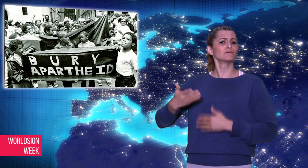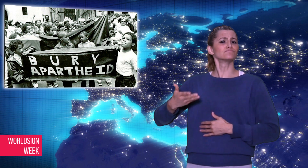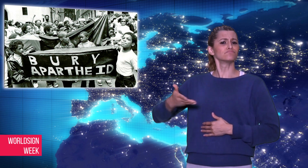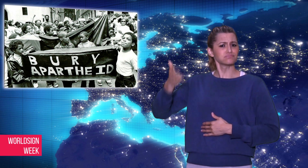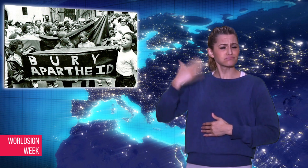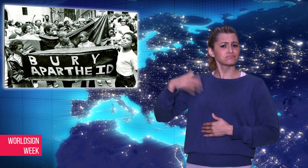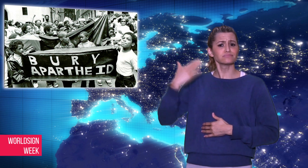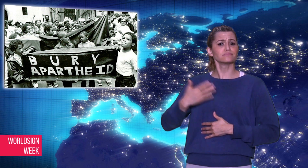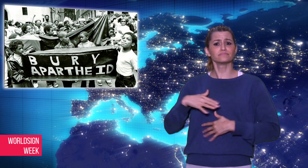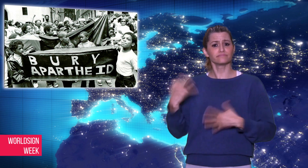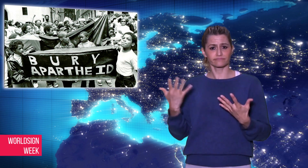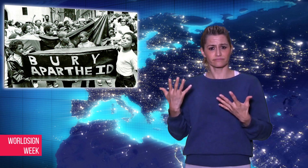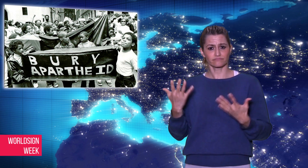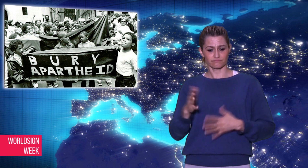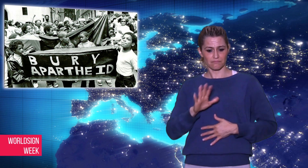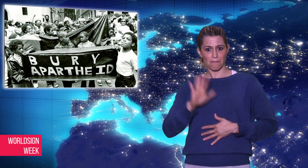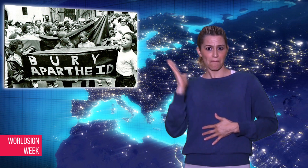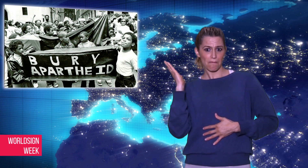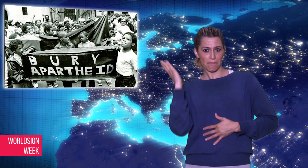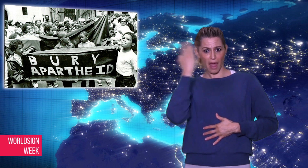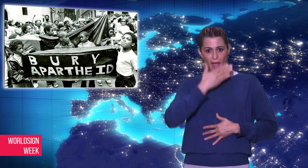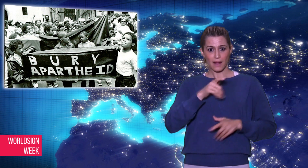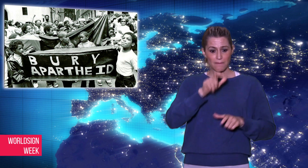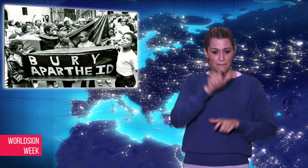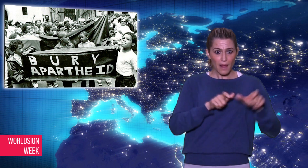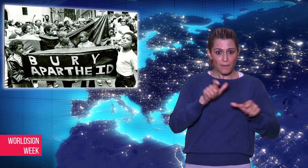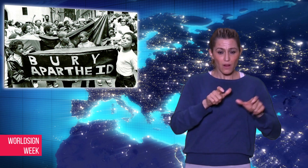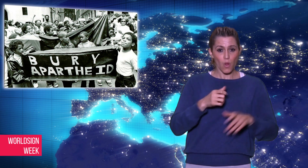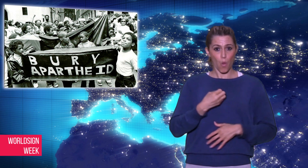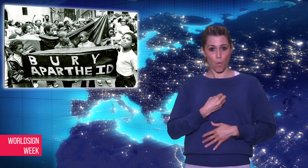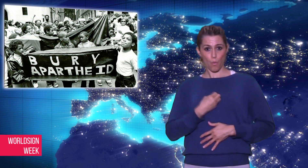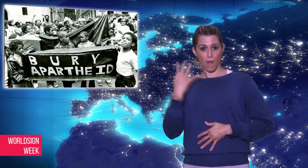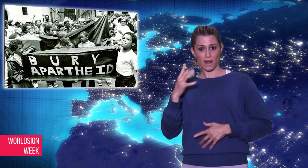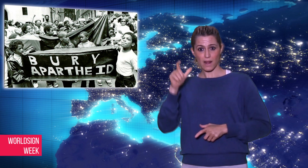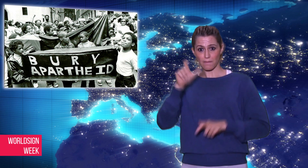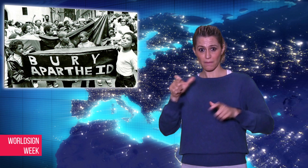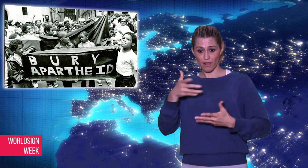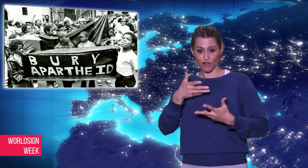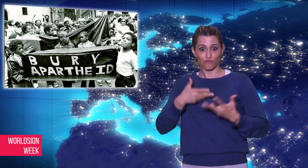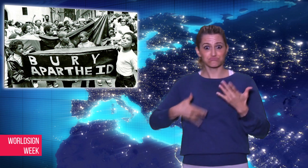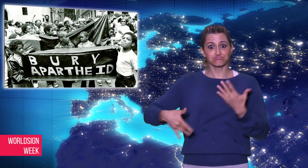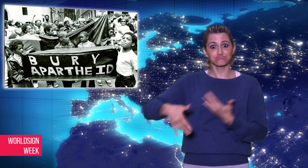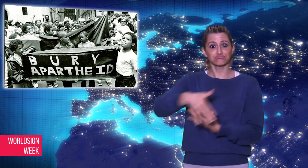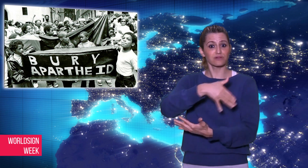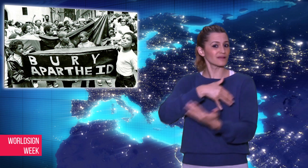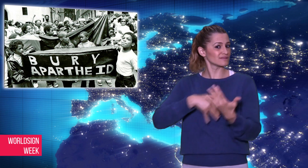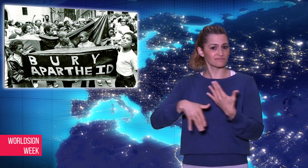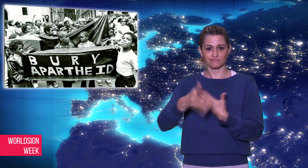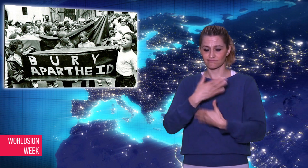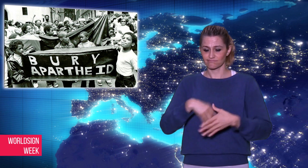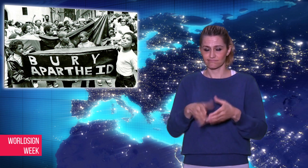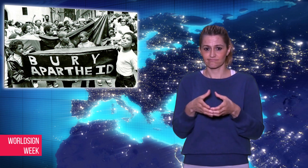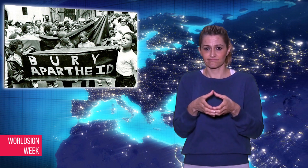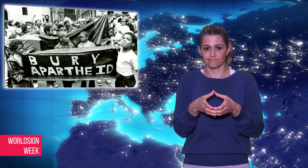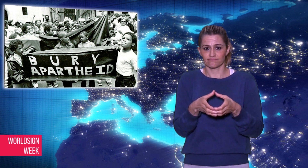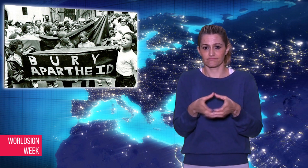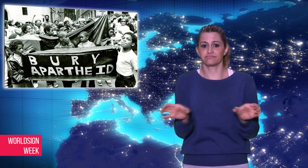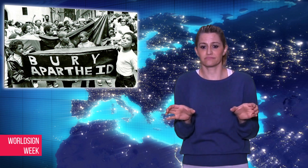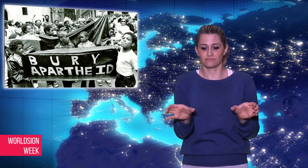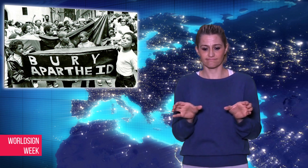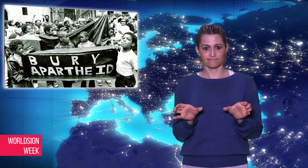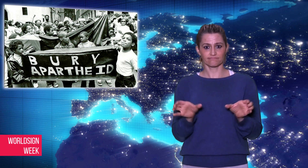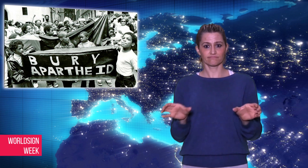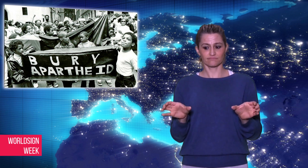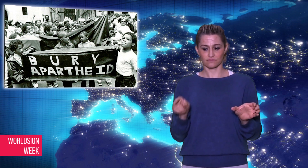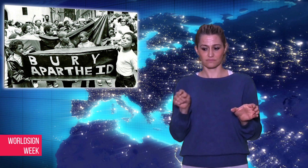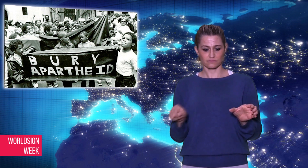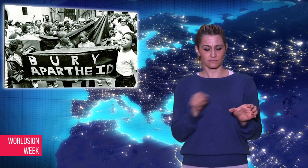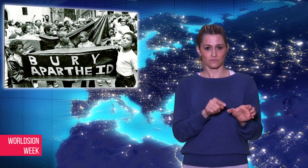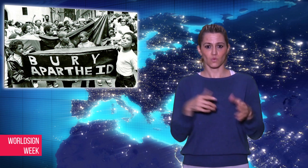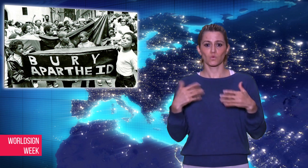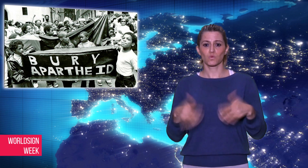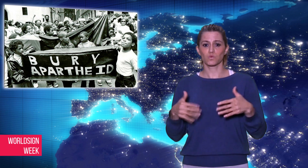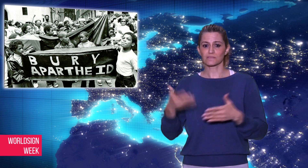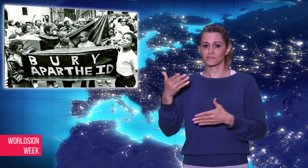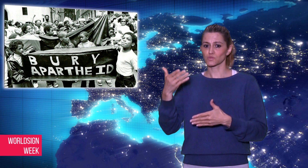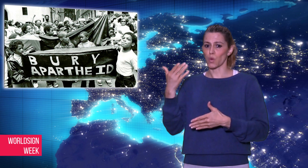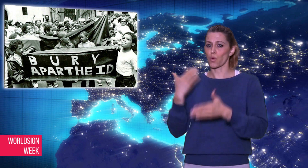and white people known as apartheid and its history